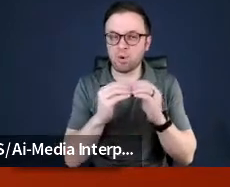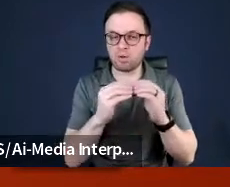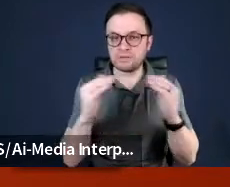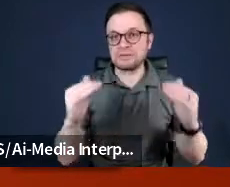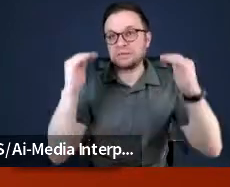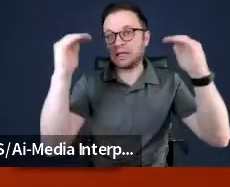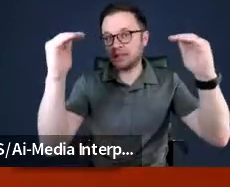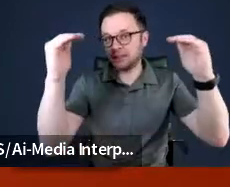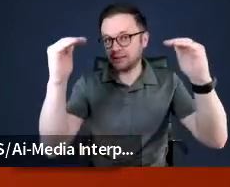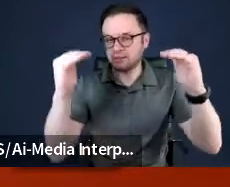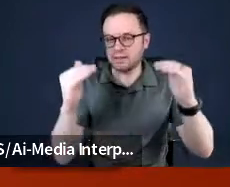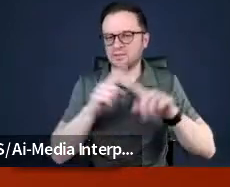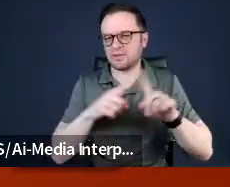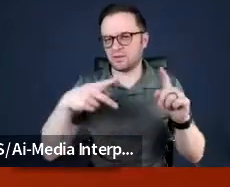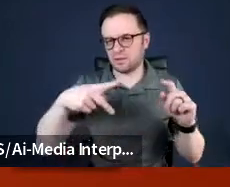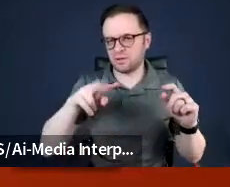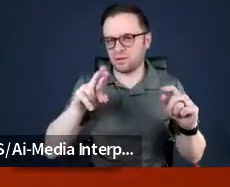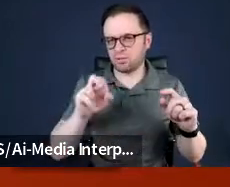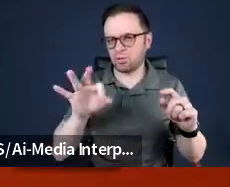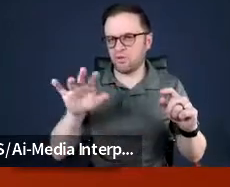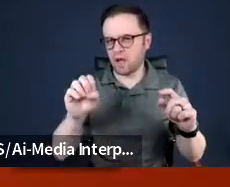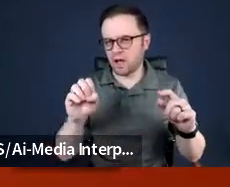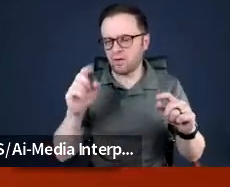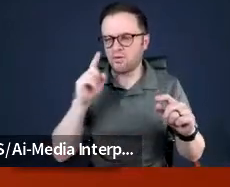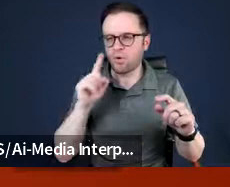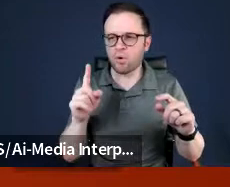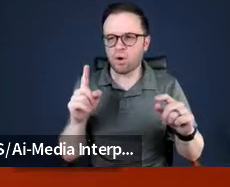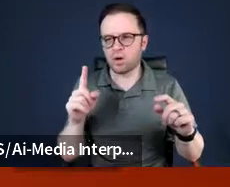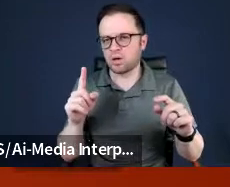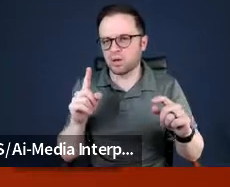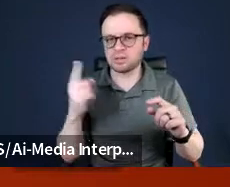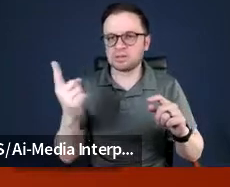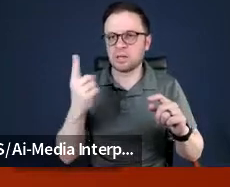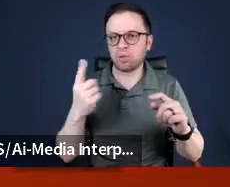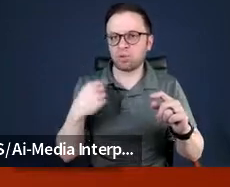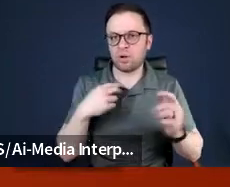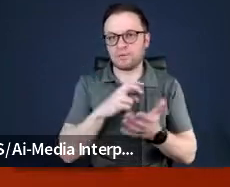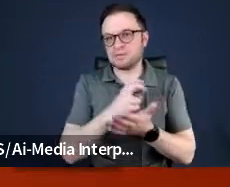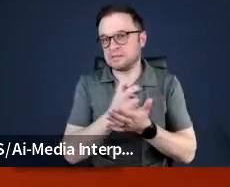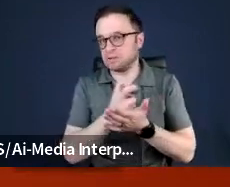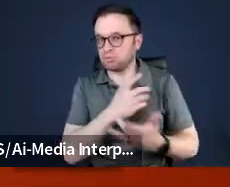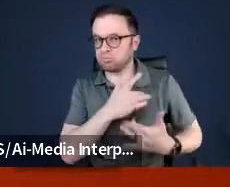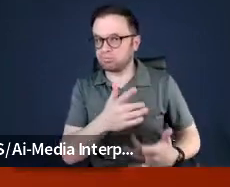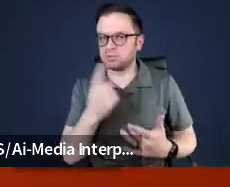the site -- ostensibly make the site more accessible and navigable for people with disabilities. Some of the more